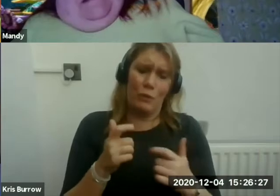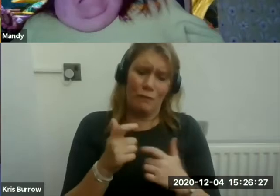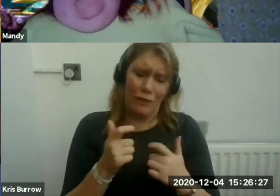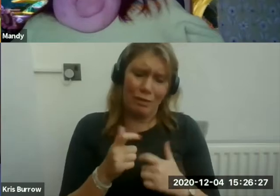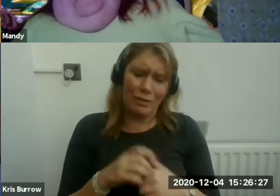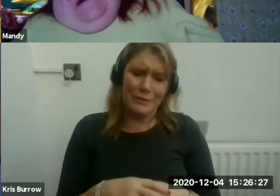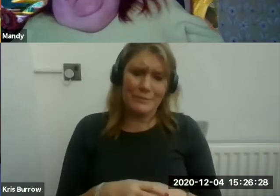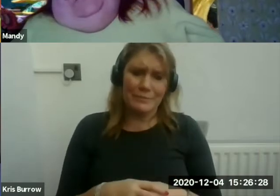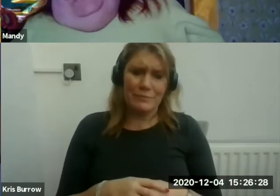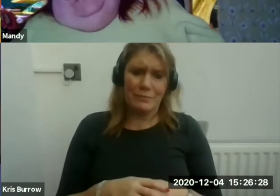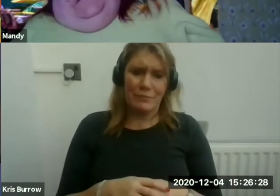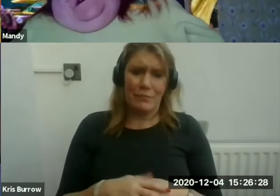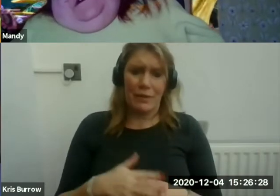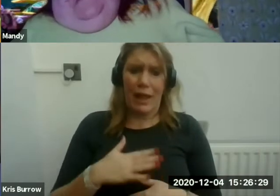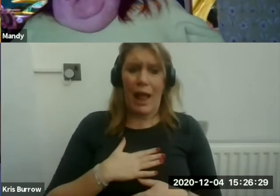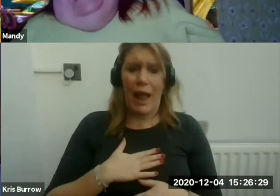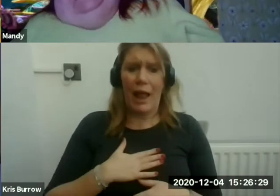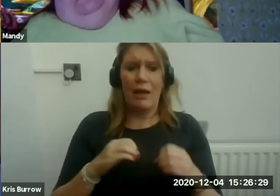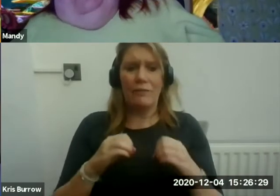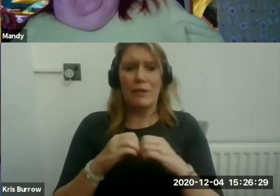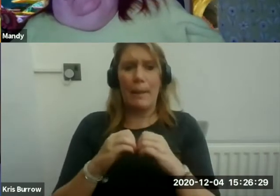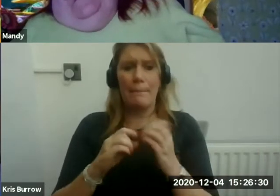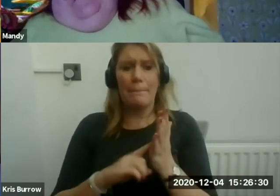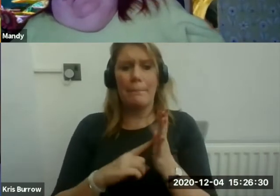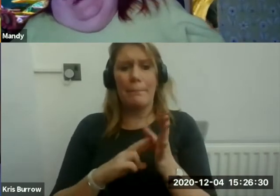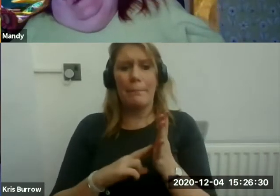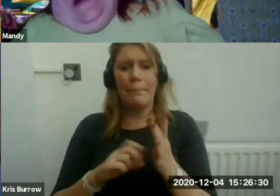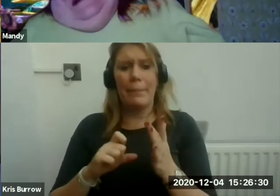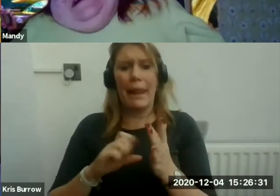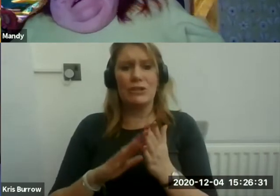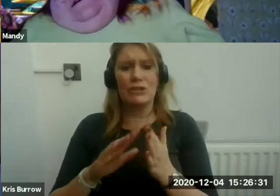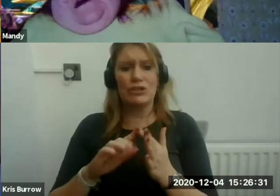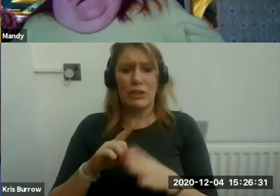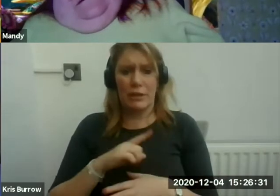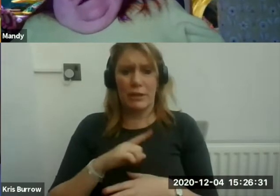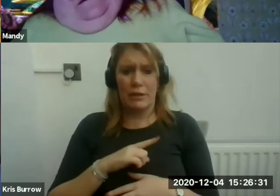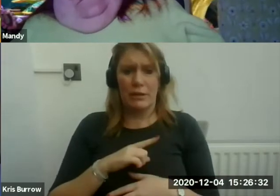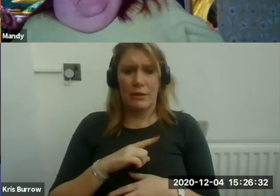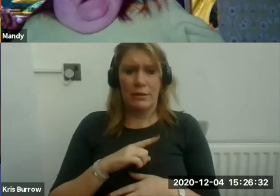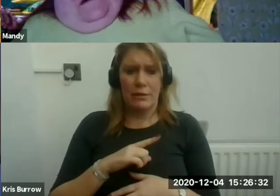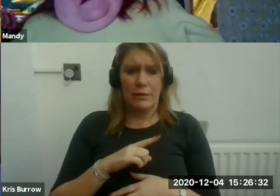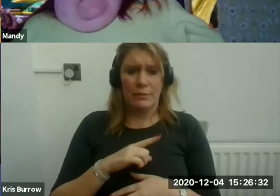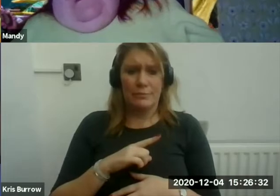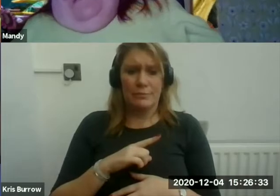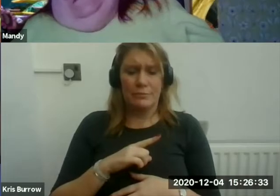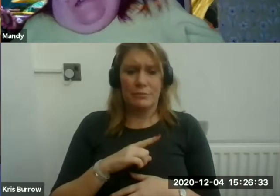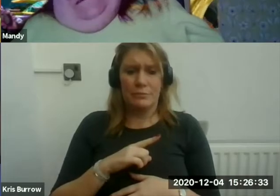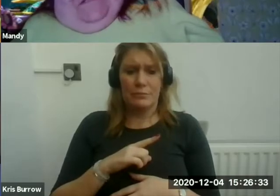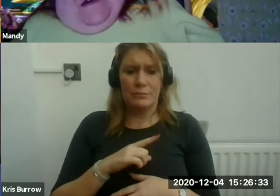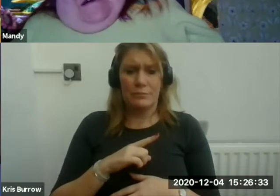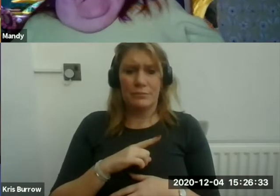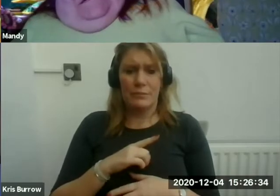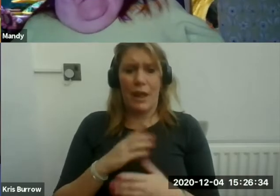I think for you as a performer. But I did like her, bless her. . She